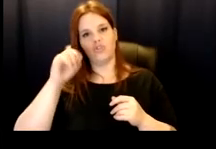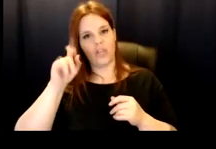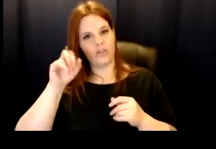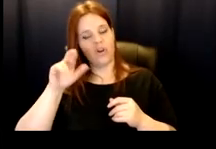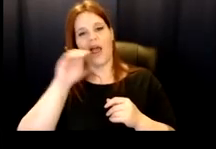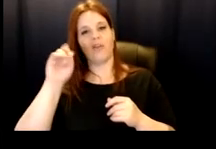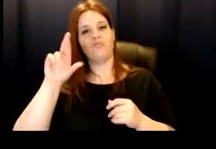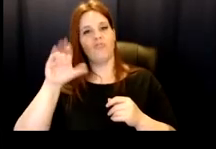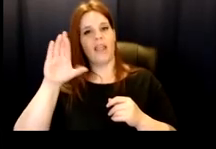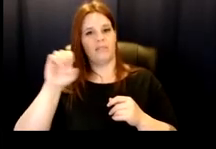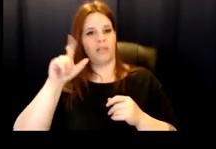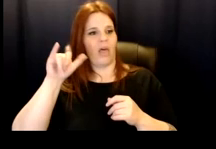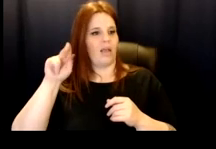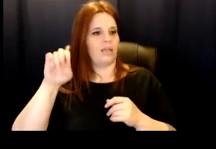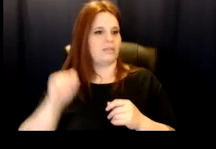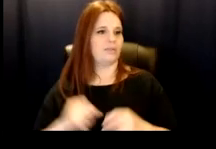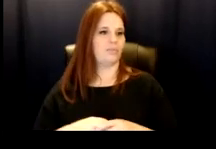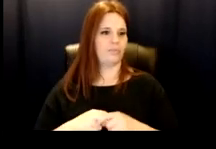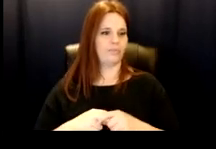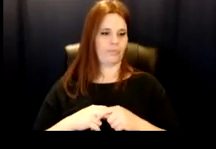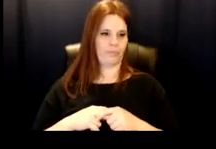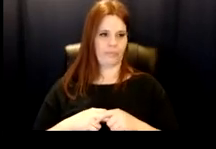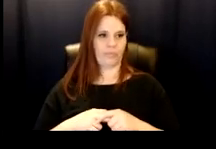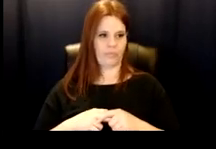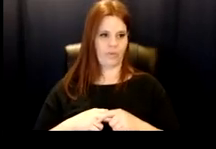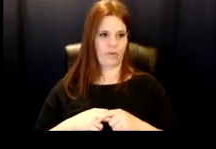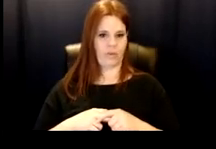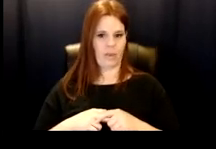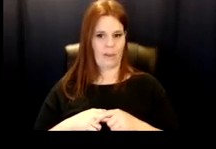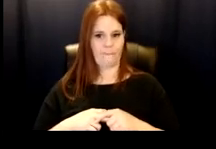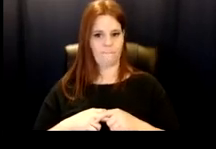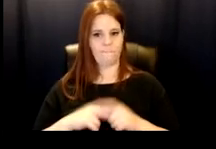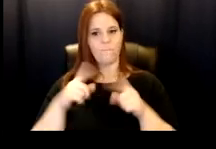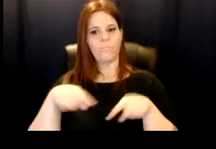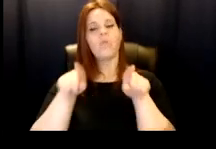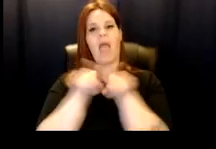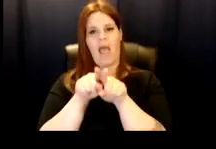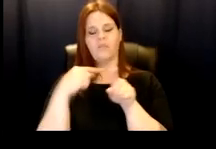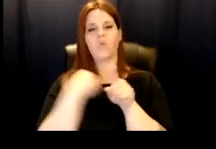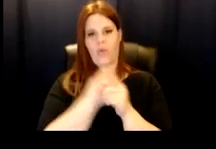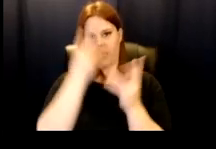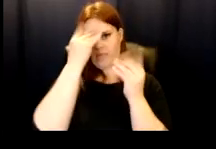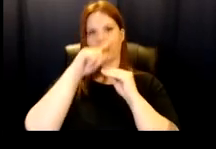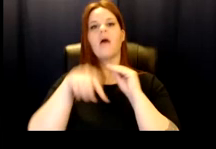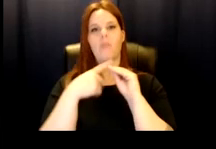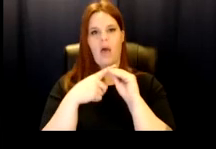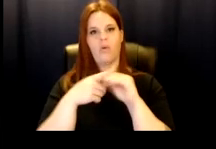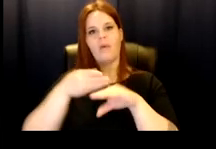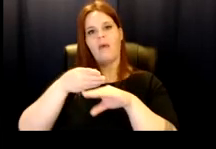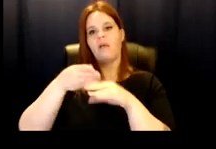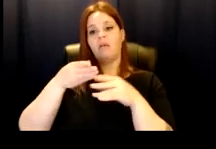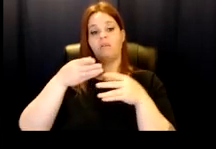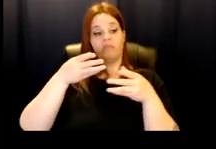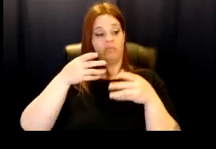So, as we think about a sort of post pandemic world and what that will mean for disability